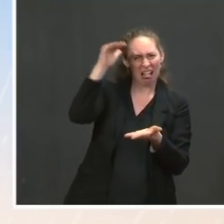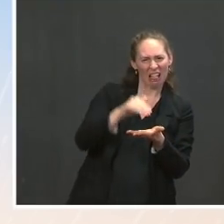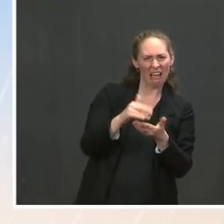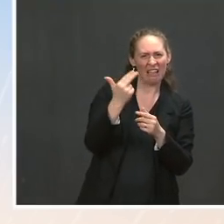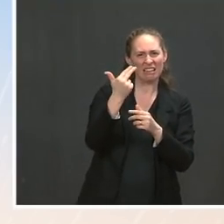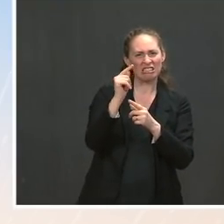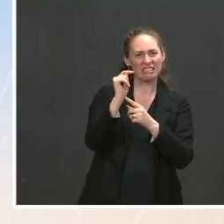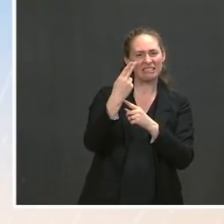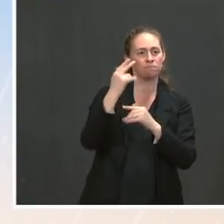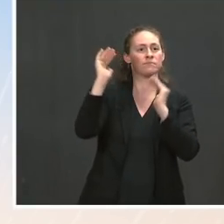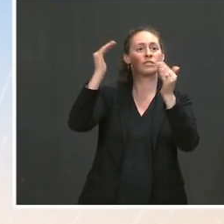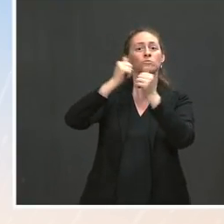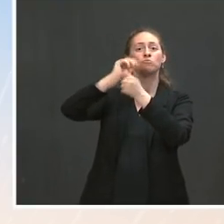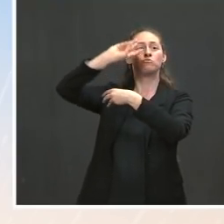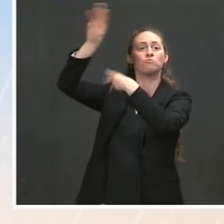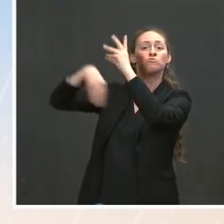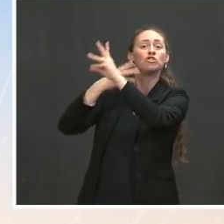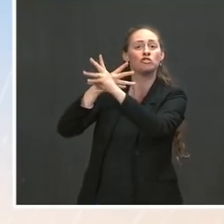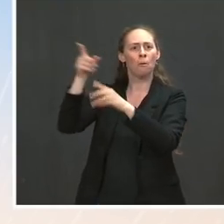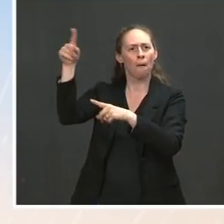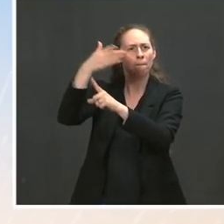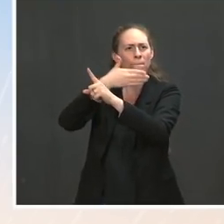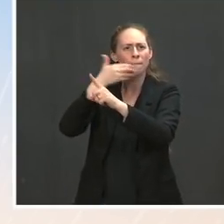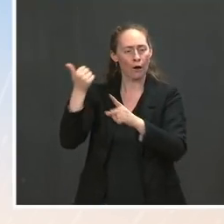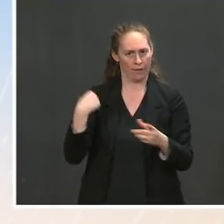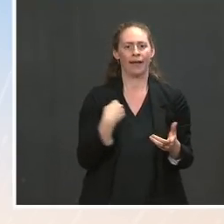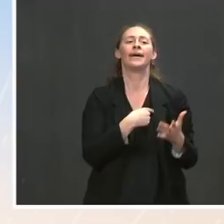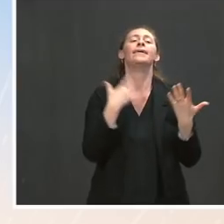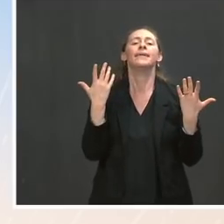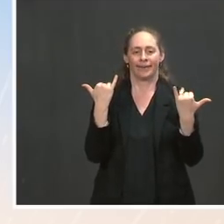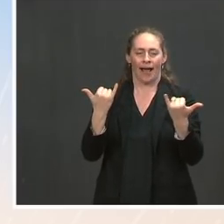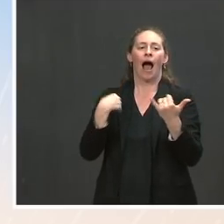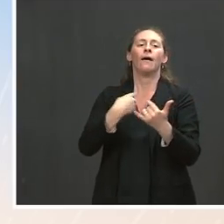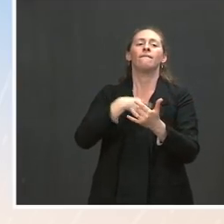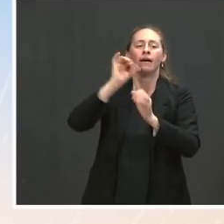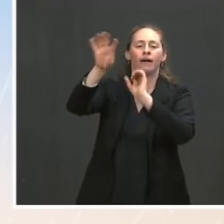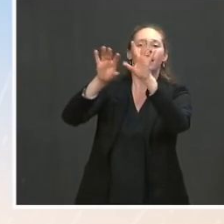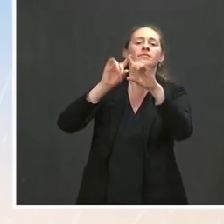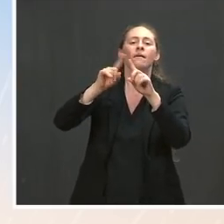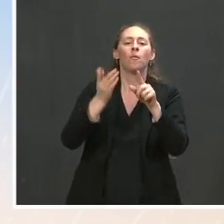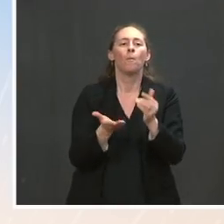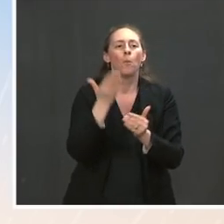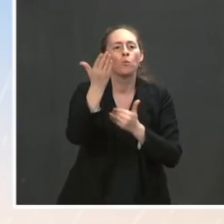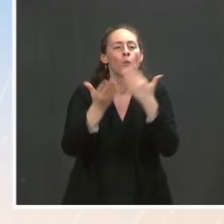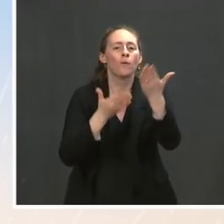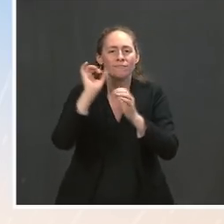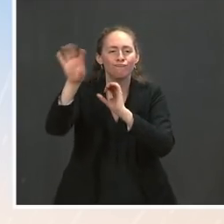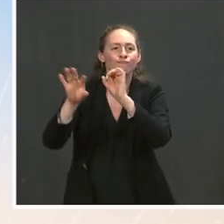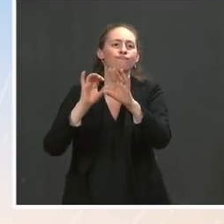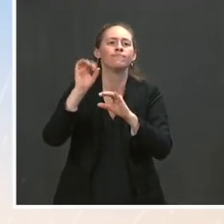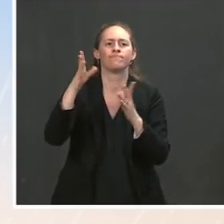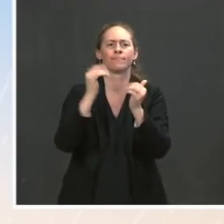We haven't proposed a package yet. Certainly, what it will be tied to and the pay-fors will be a part of that discussion.